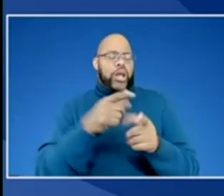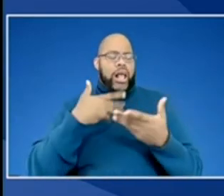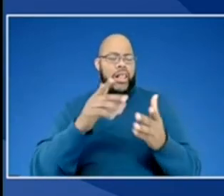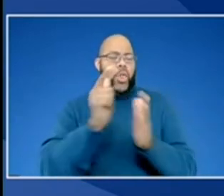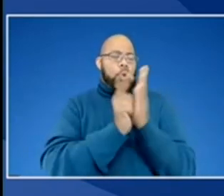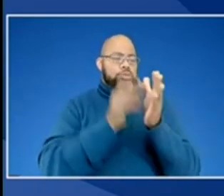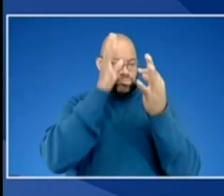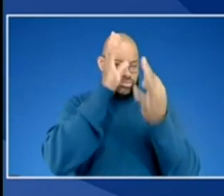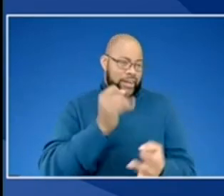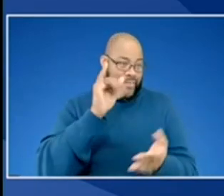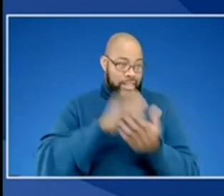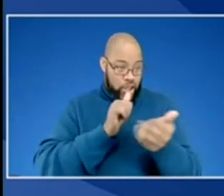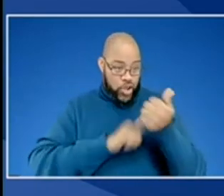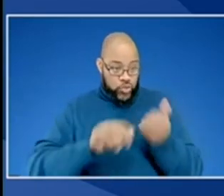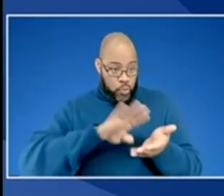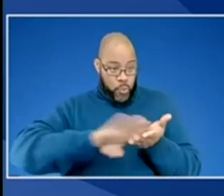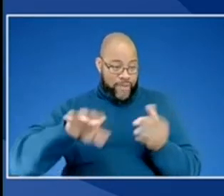that falls under the waiver capacity or not.